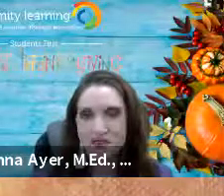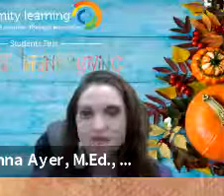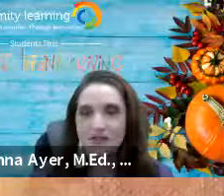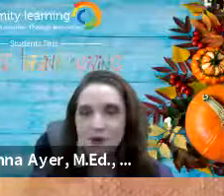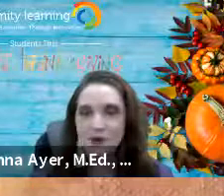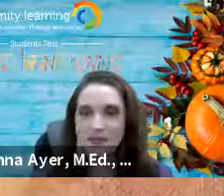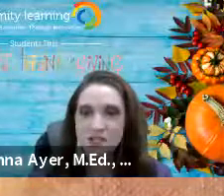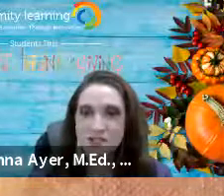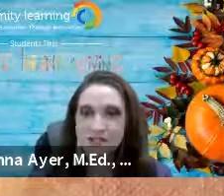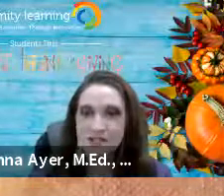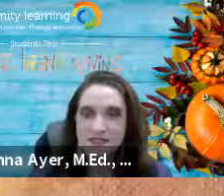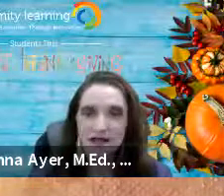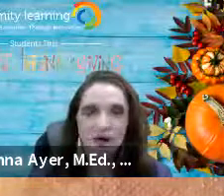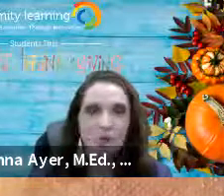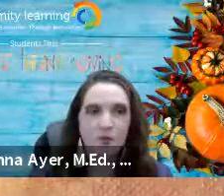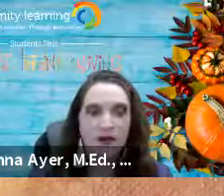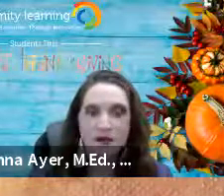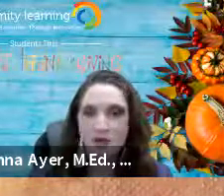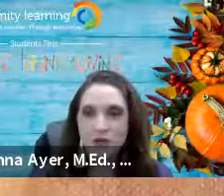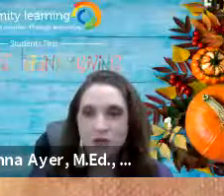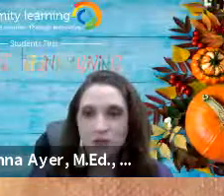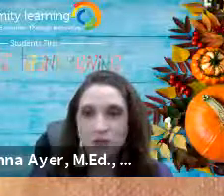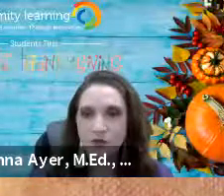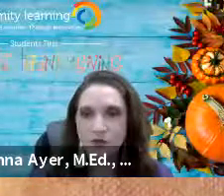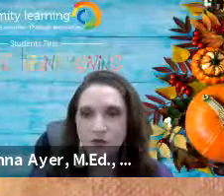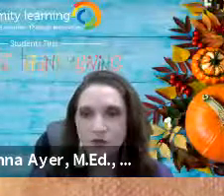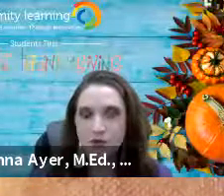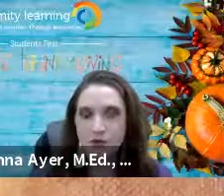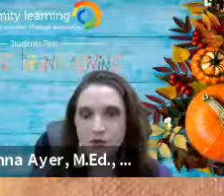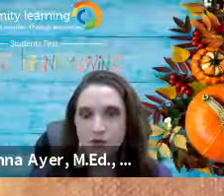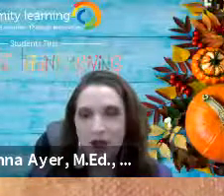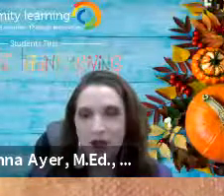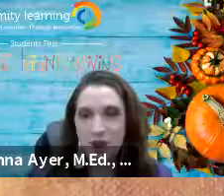If you have any questions while I'm going through the power